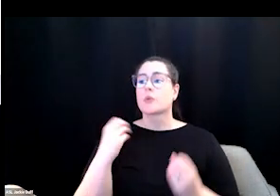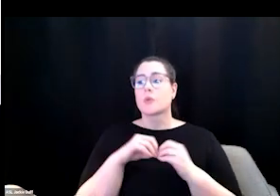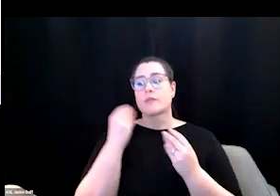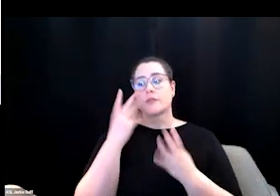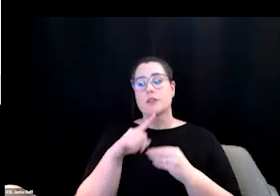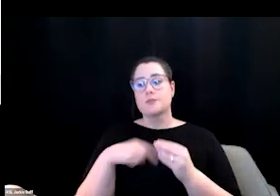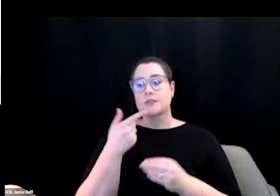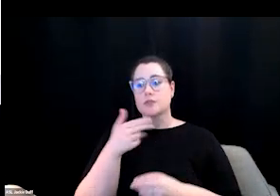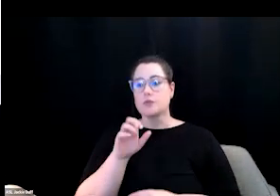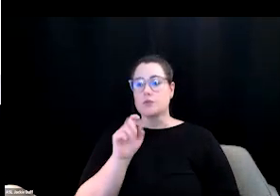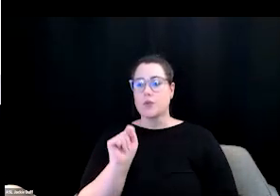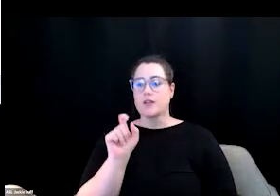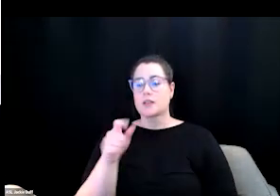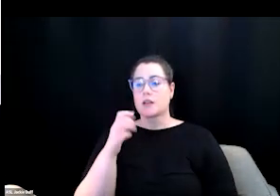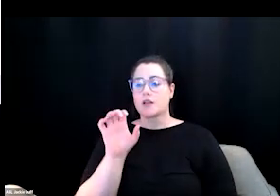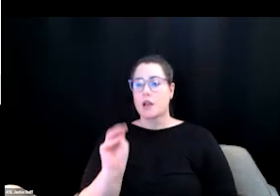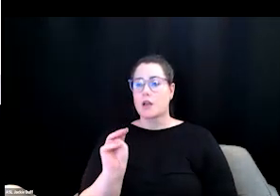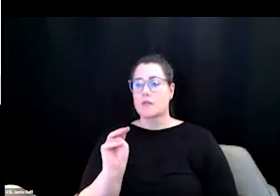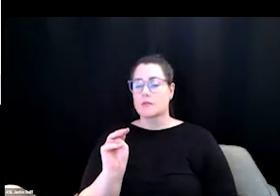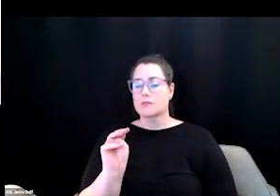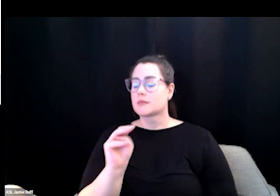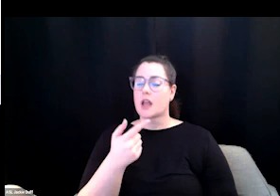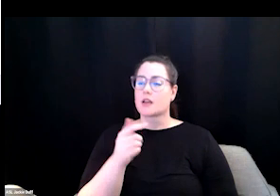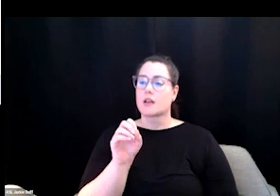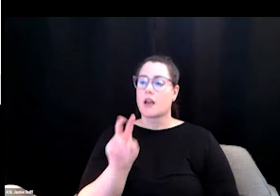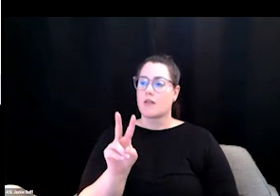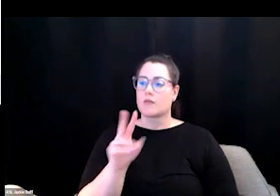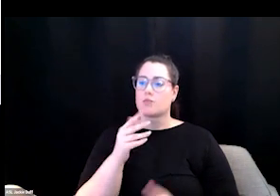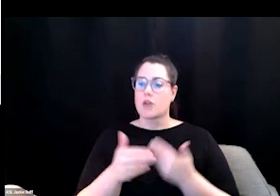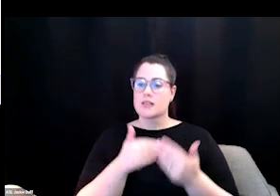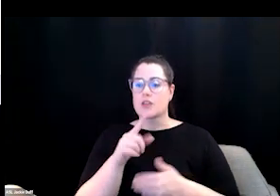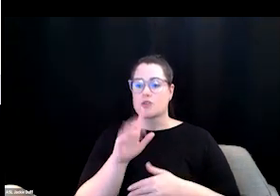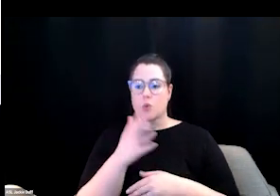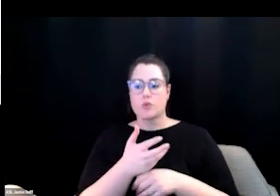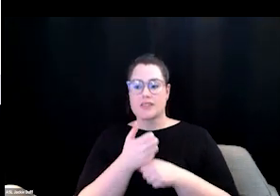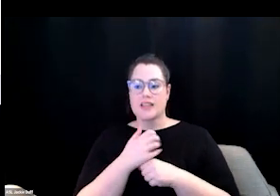You are expected to get at least four emails to let you know that a proposal has entered NSF.